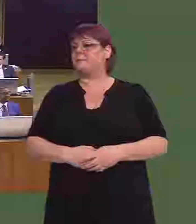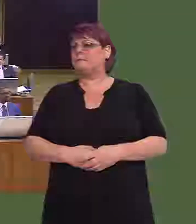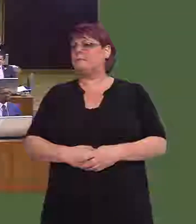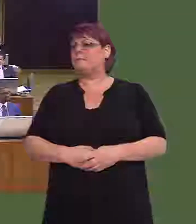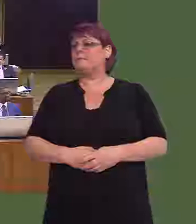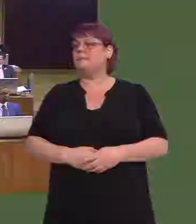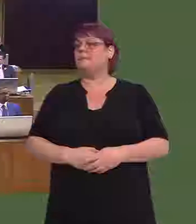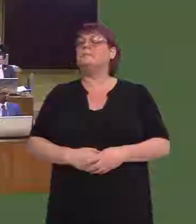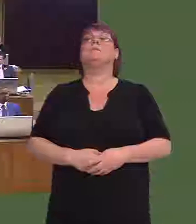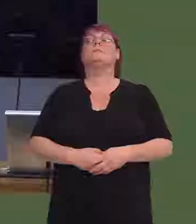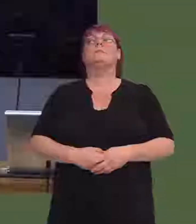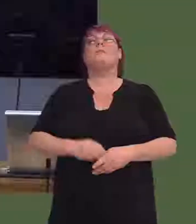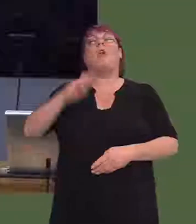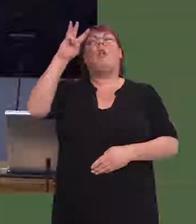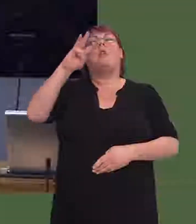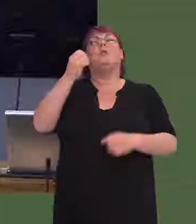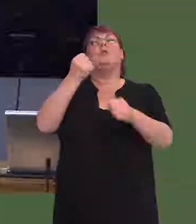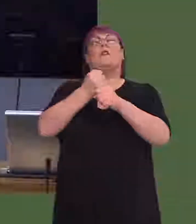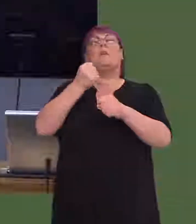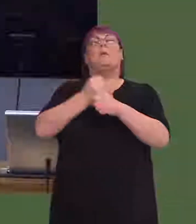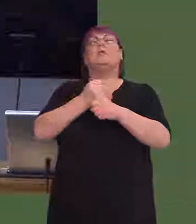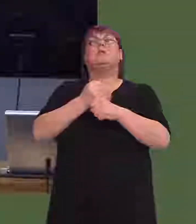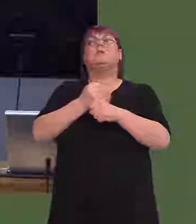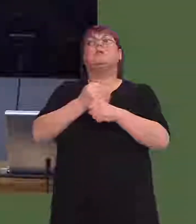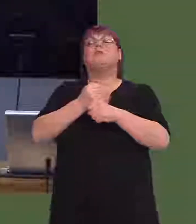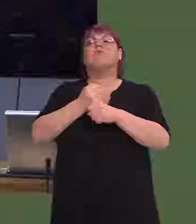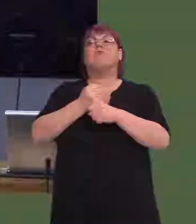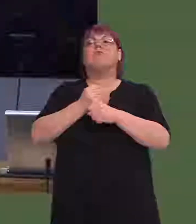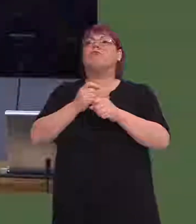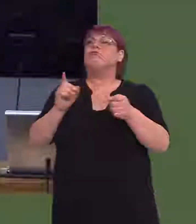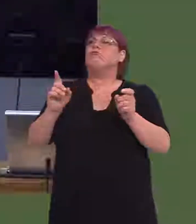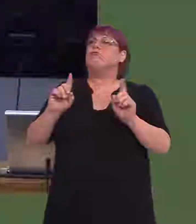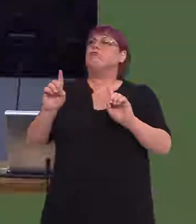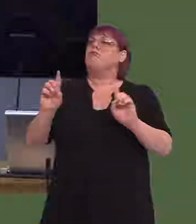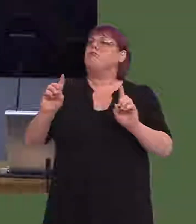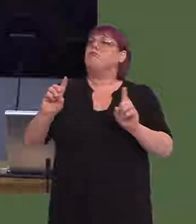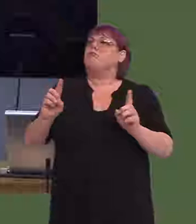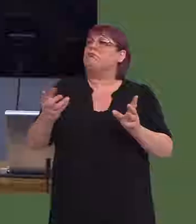Why is the Welsh Government not doing anything at all, so far as I can tell, to prepare for